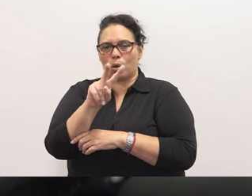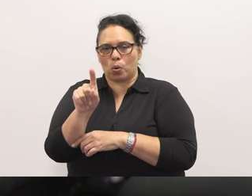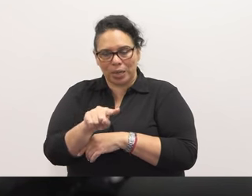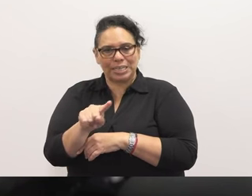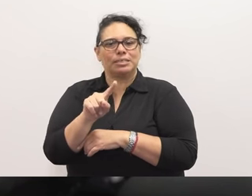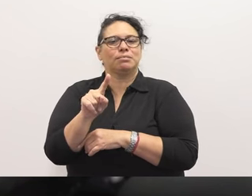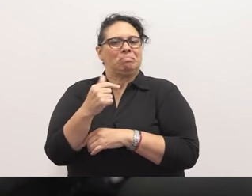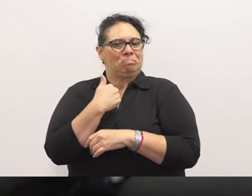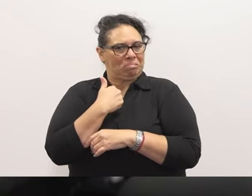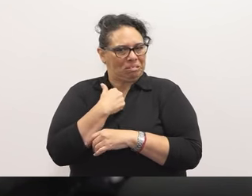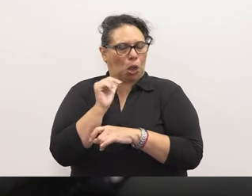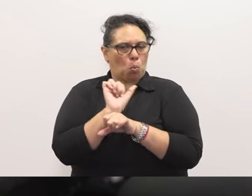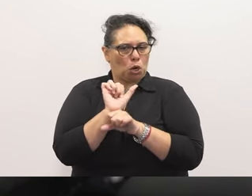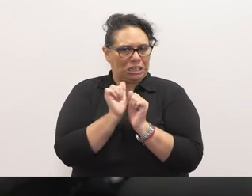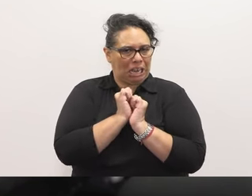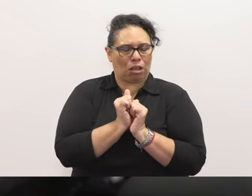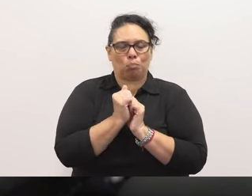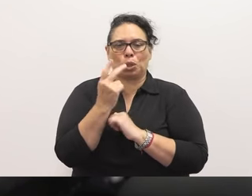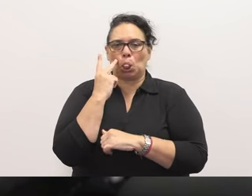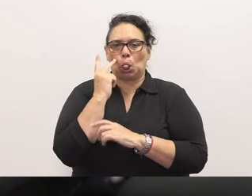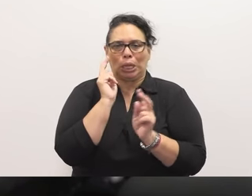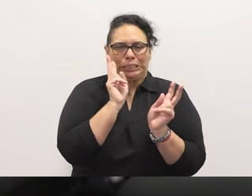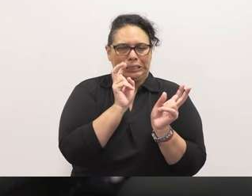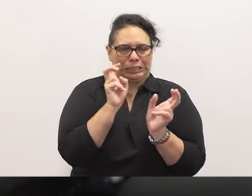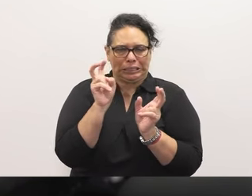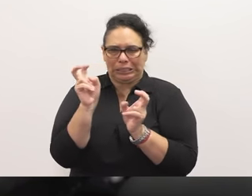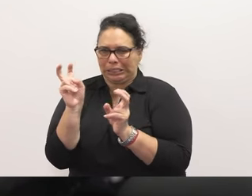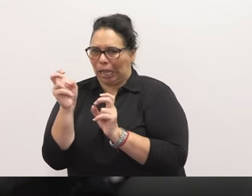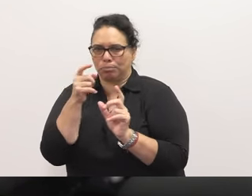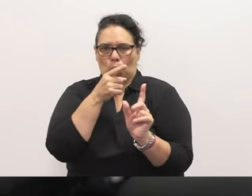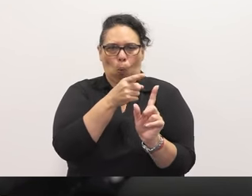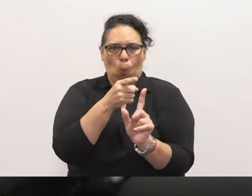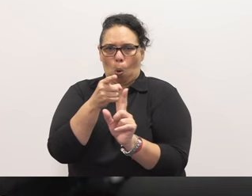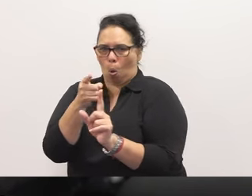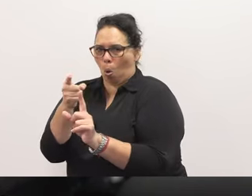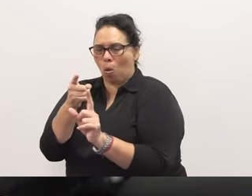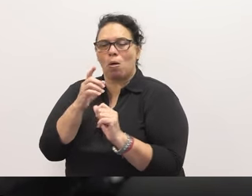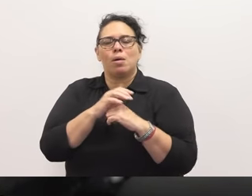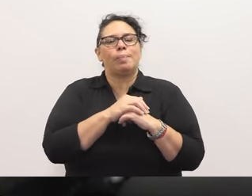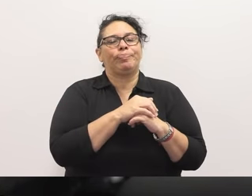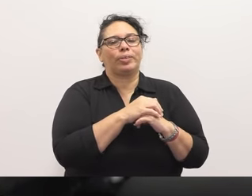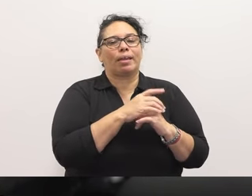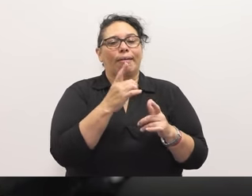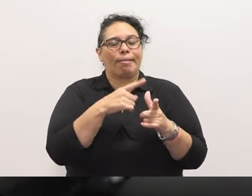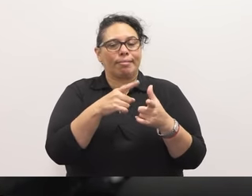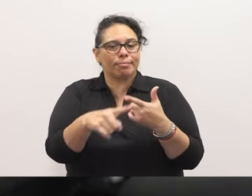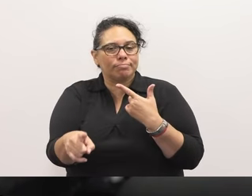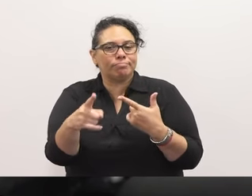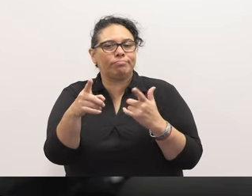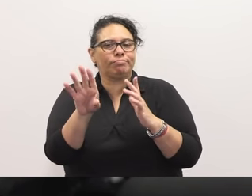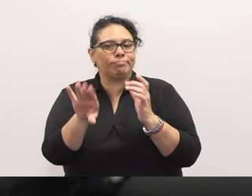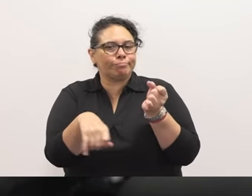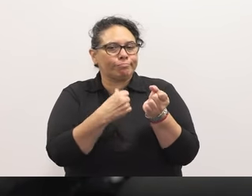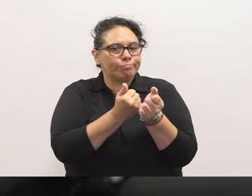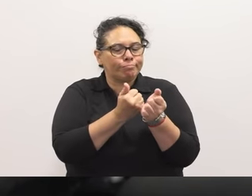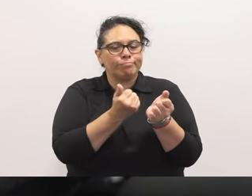and look at the themes across the goals that you represented, and then to have some backup data for you to look at